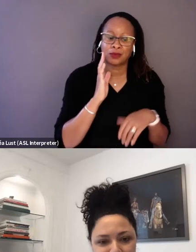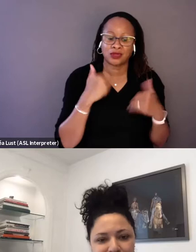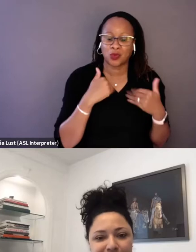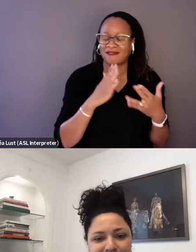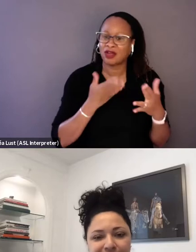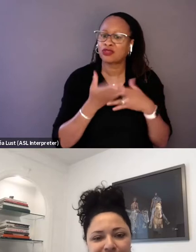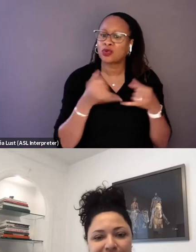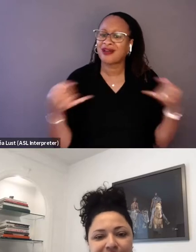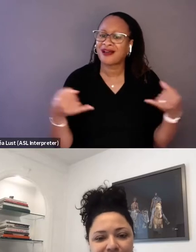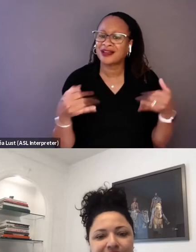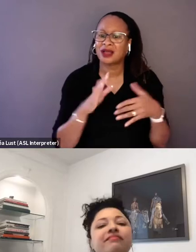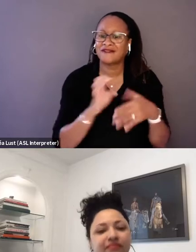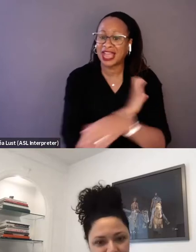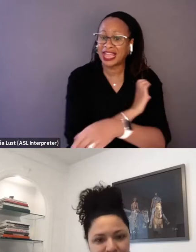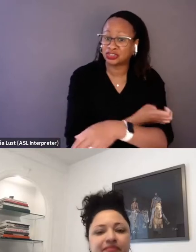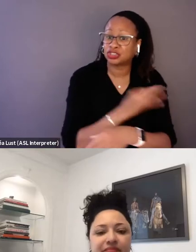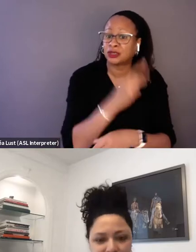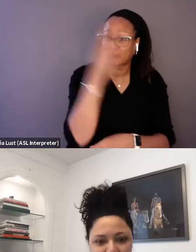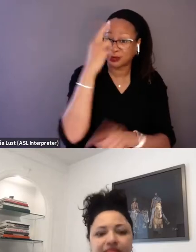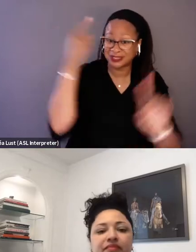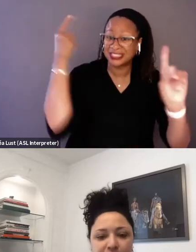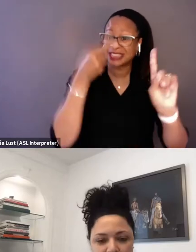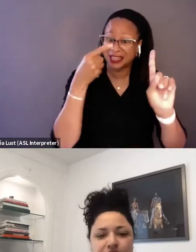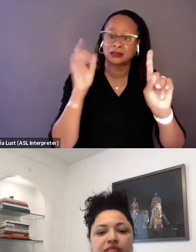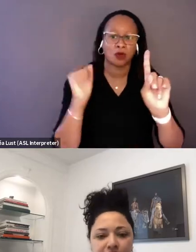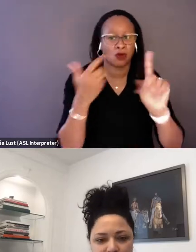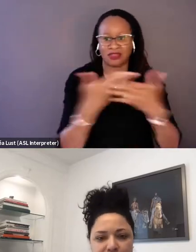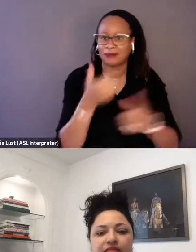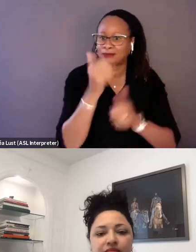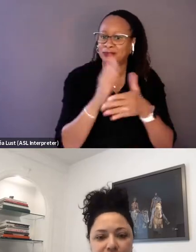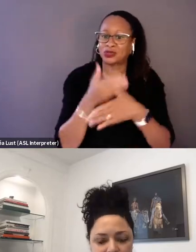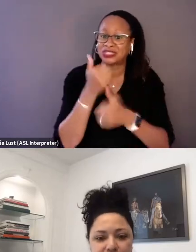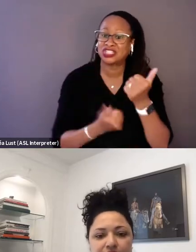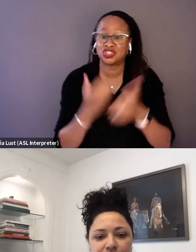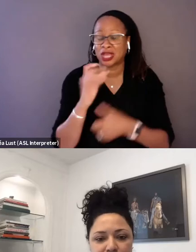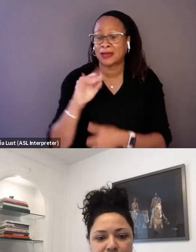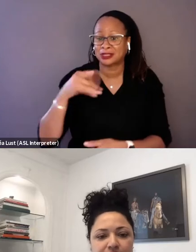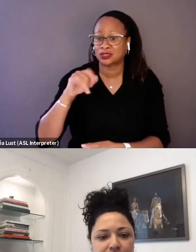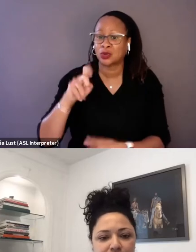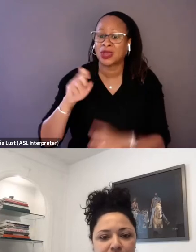of like energy and purpose and intent between each episode. Christine, could you talk a little bit about like